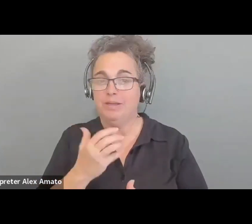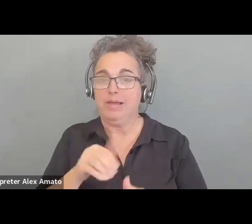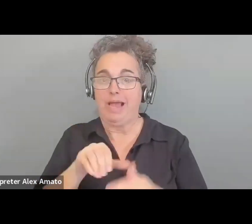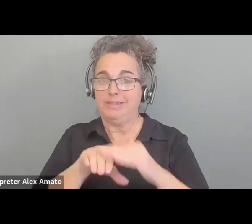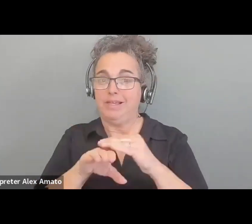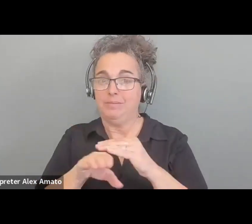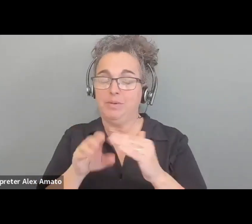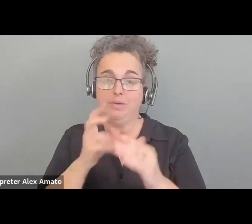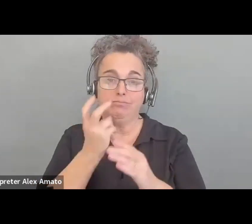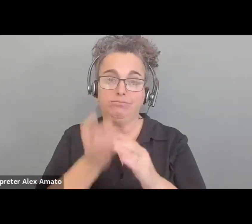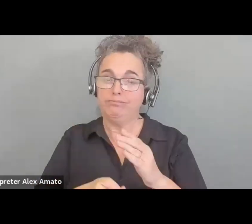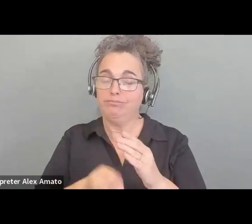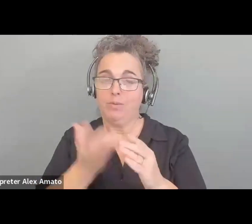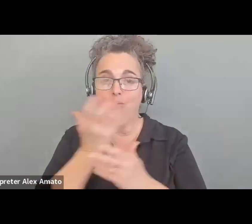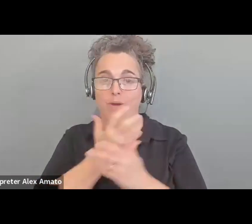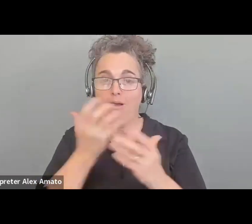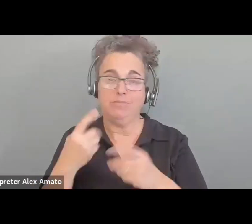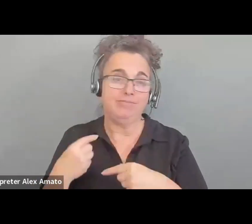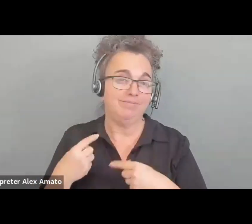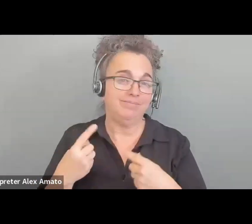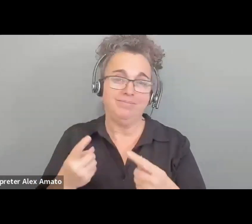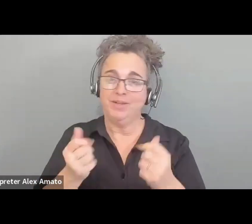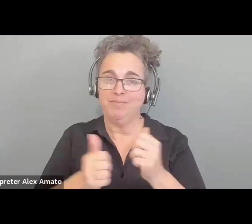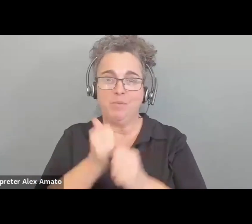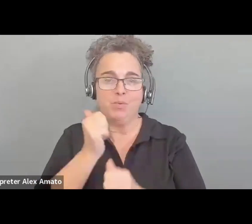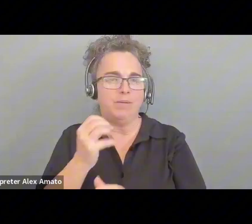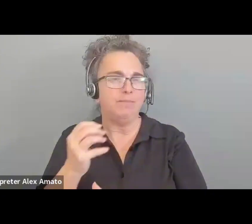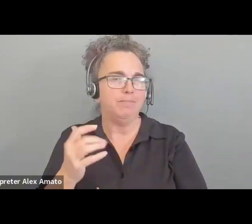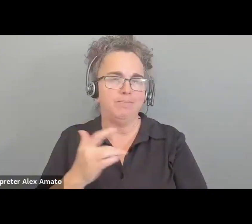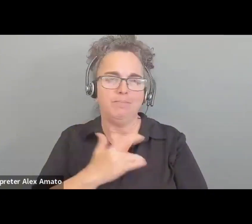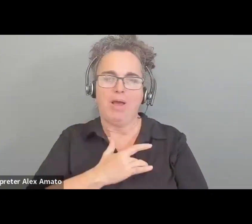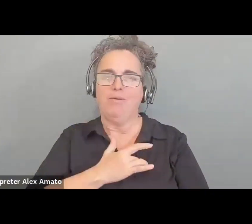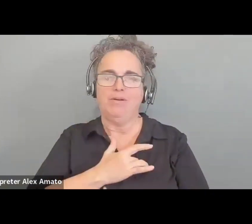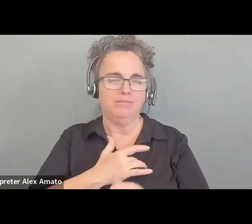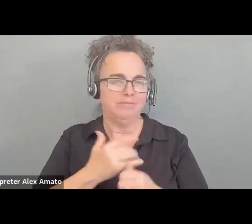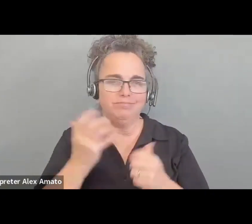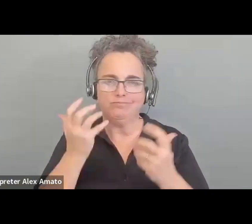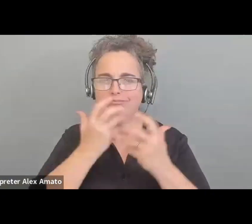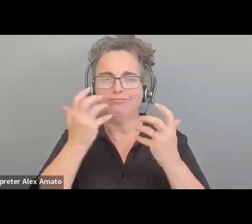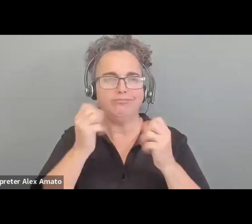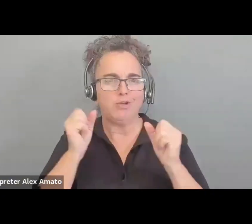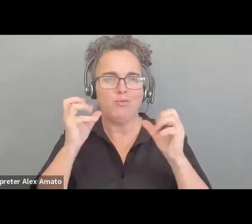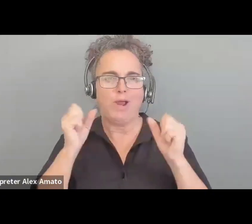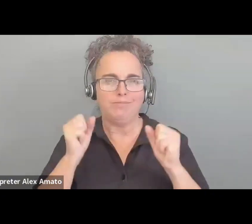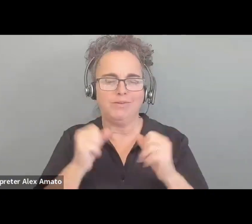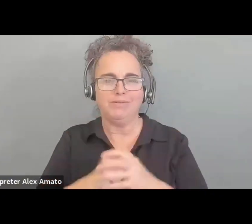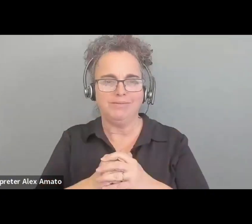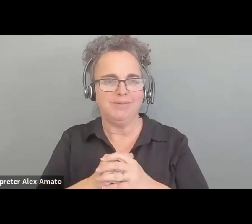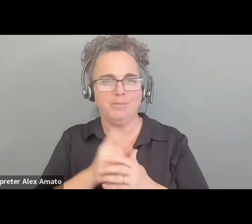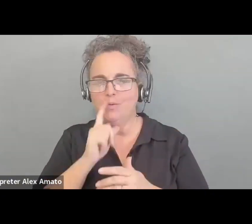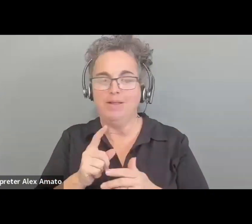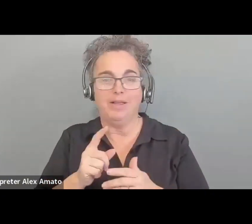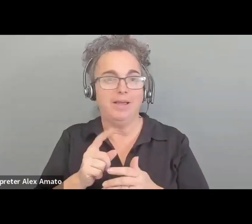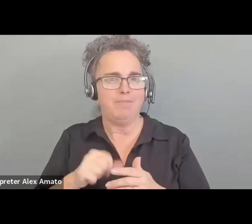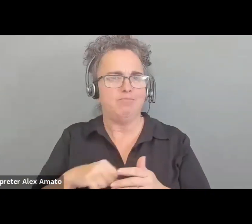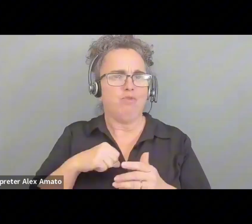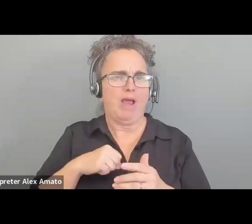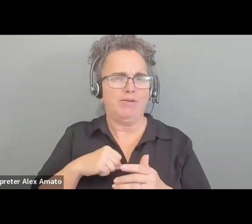incredible chapter of all. I'm incredibly proud to be a very small part of the Microsoft journey.